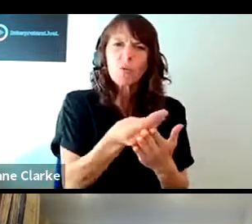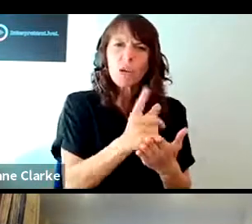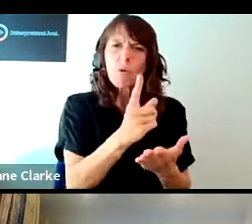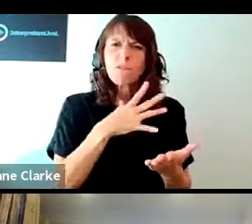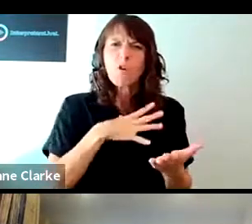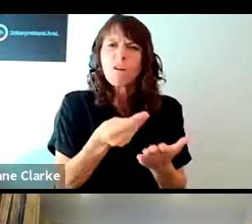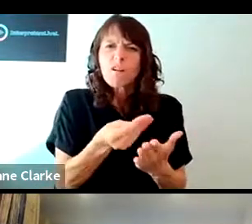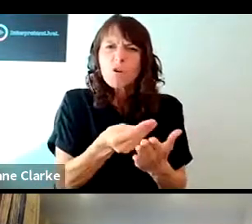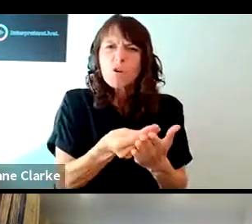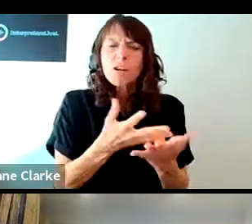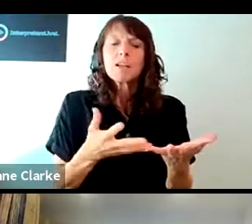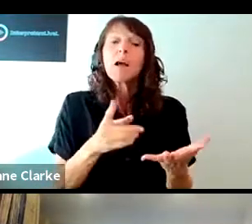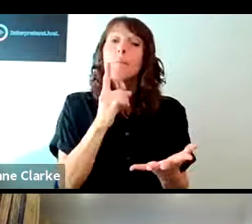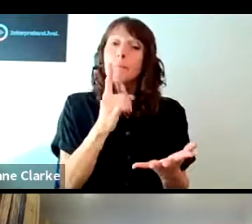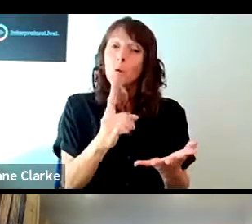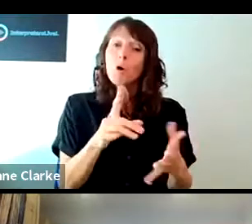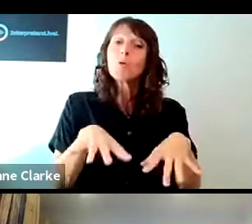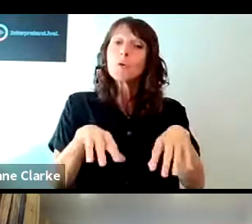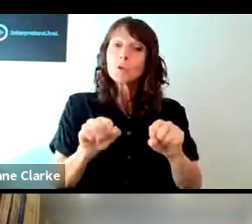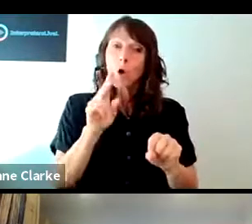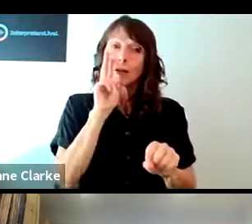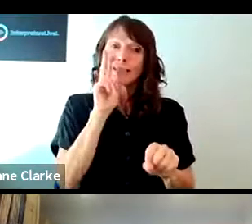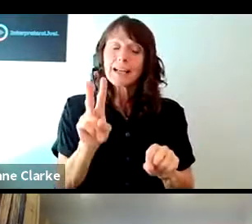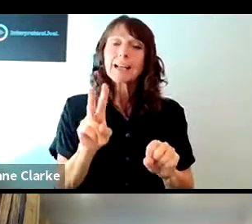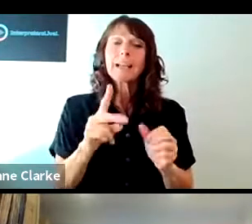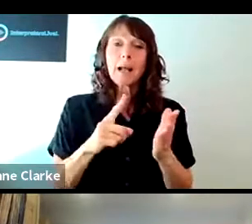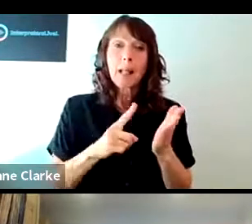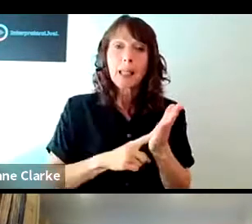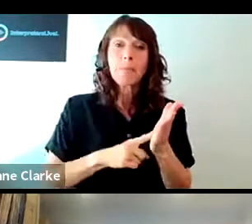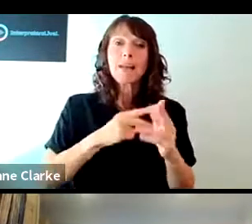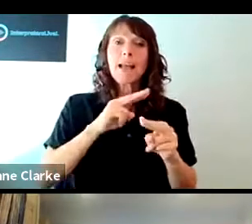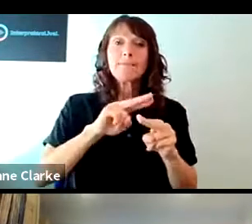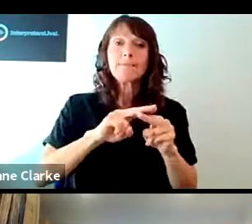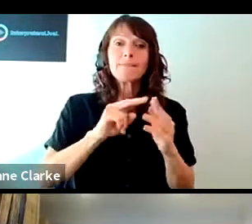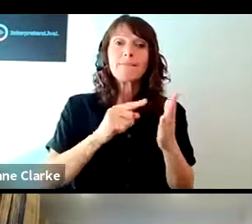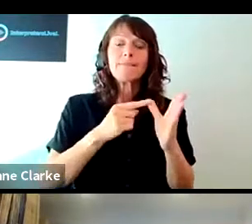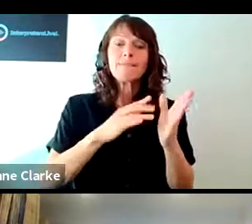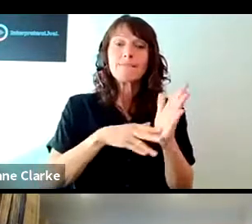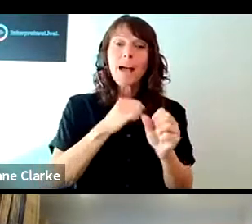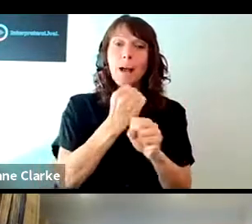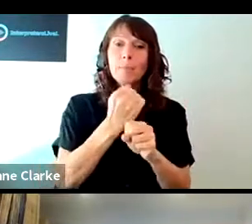a lot of really good people like Lainey Feingold stepping up, and we saw attorneys joining her.